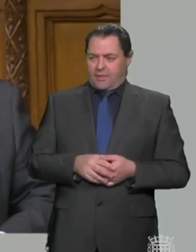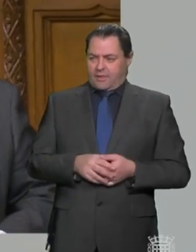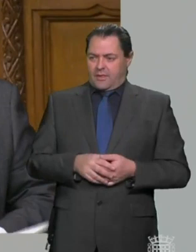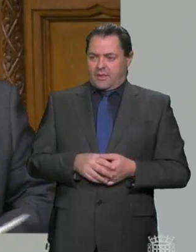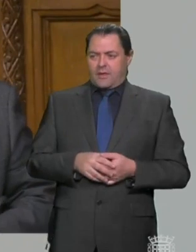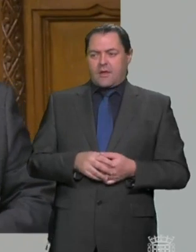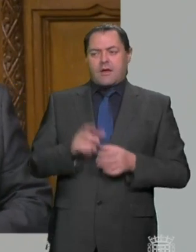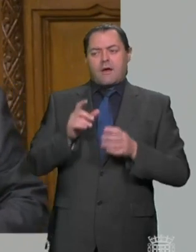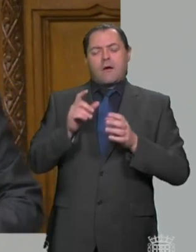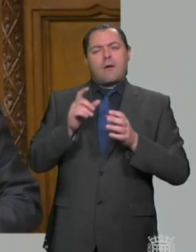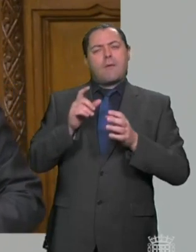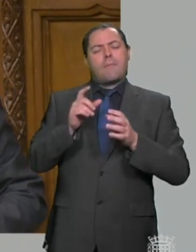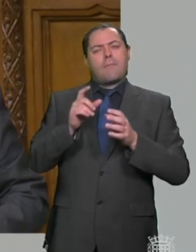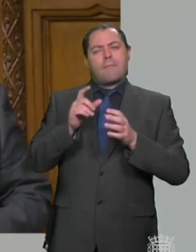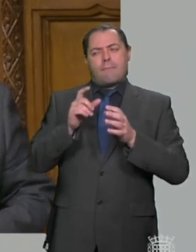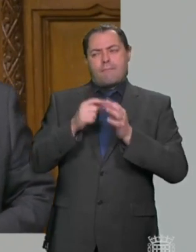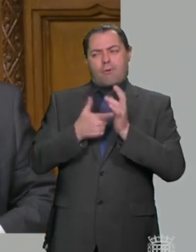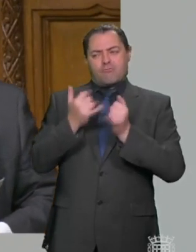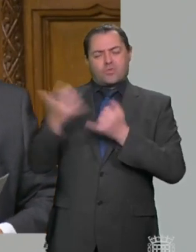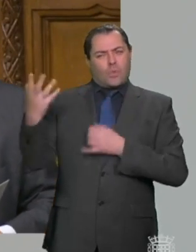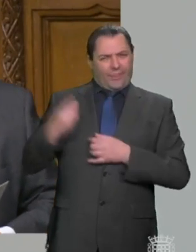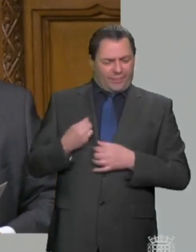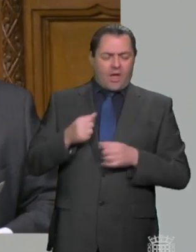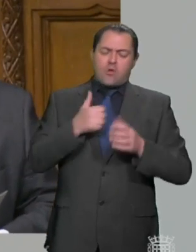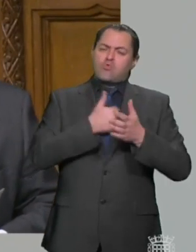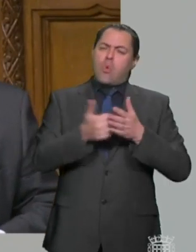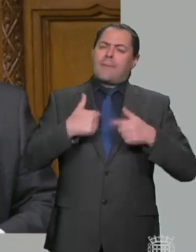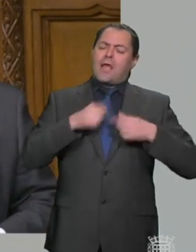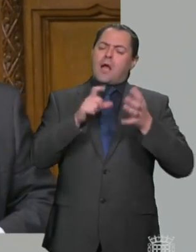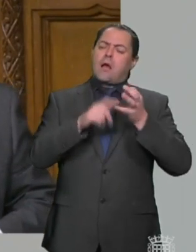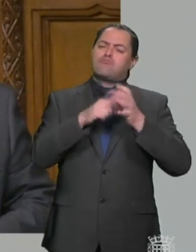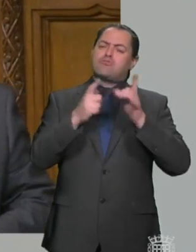Cumbria sees significant numbers of tourists in any normal year, but Cumbria is not just lakes: